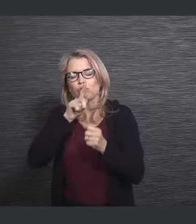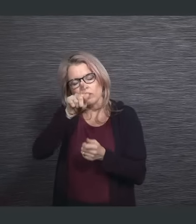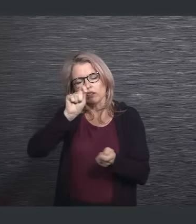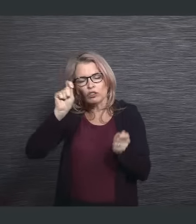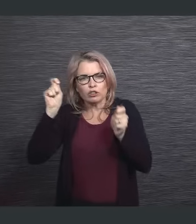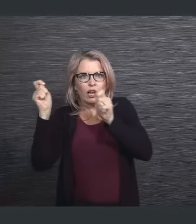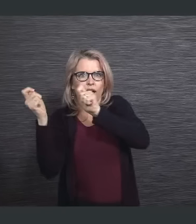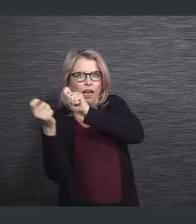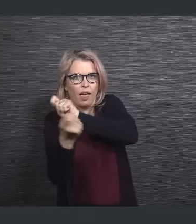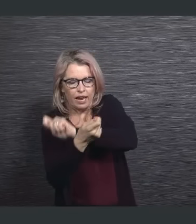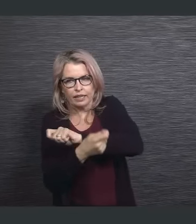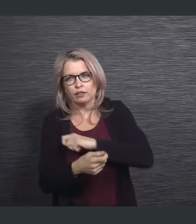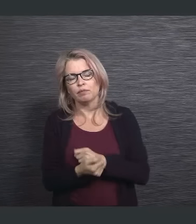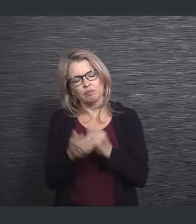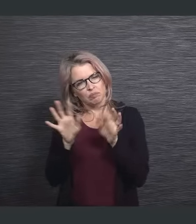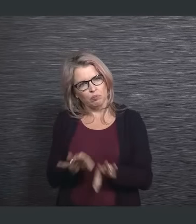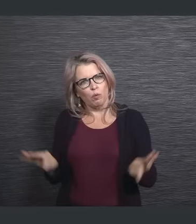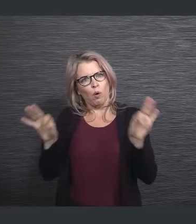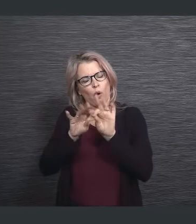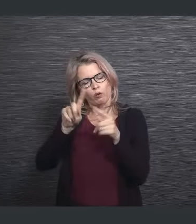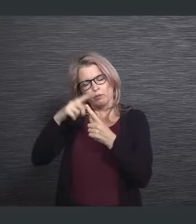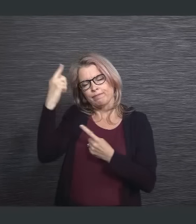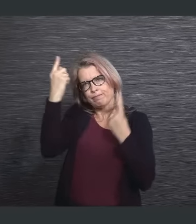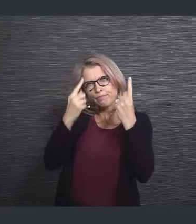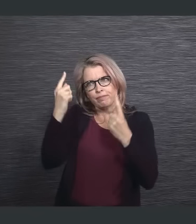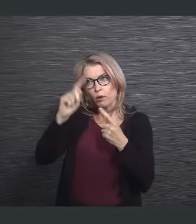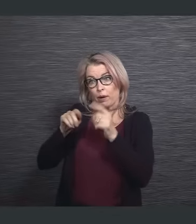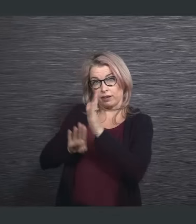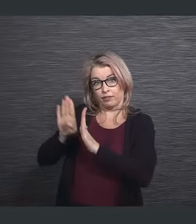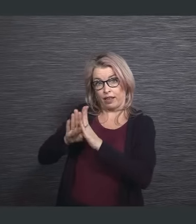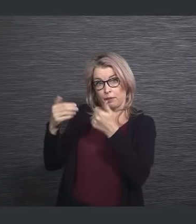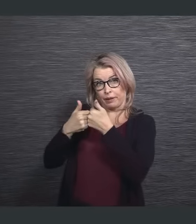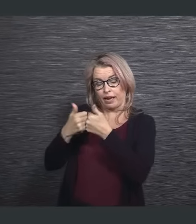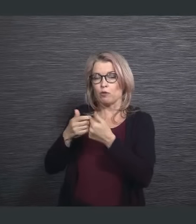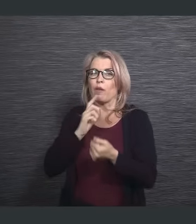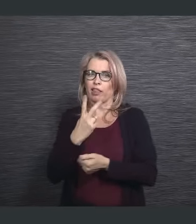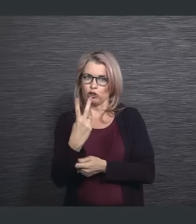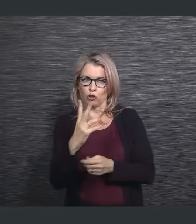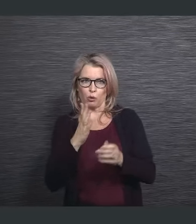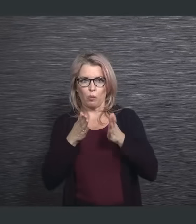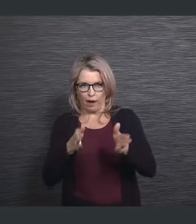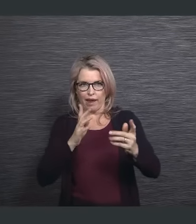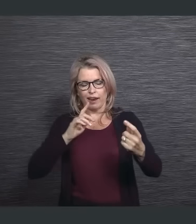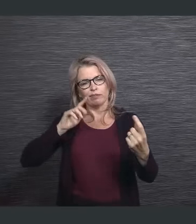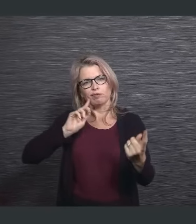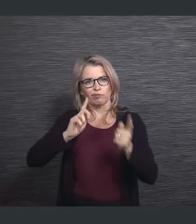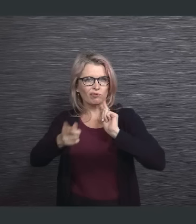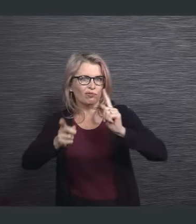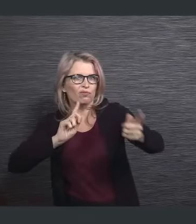The important thing to really think about with development is that it's a two-way conversation. It's always about a back-and-forth